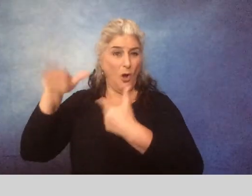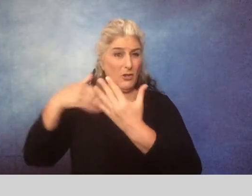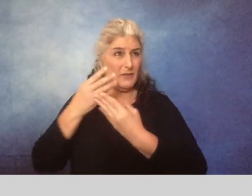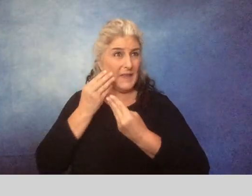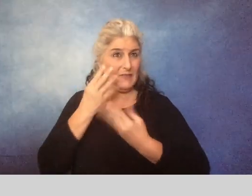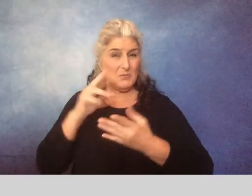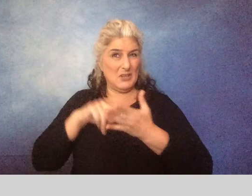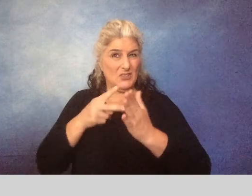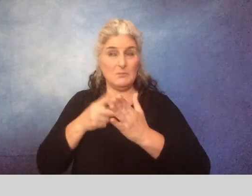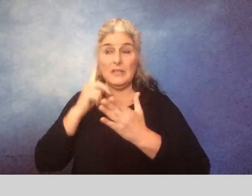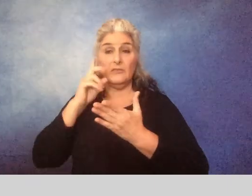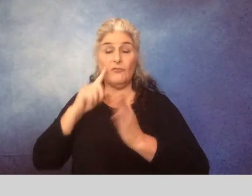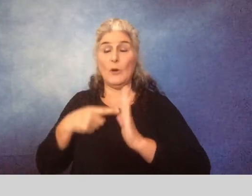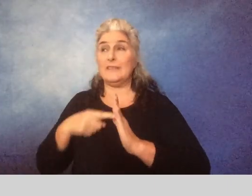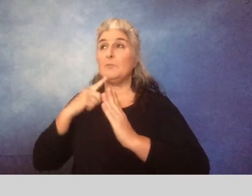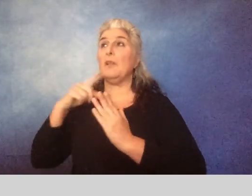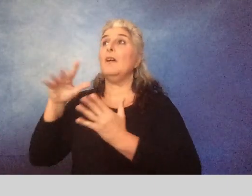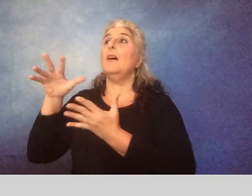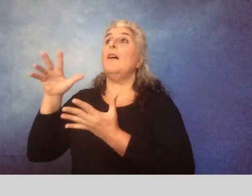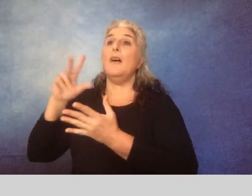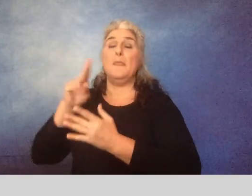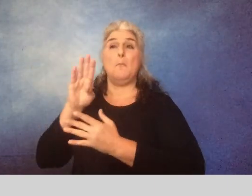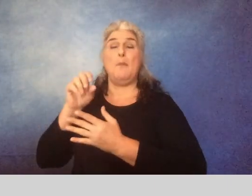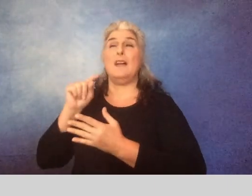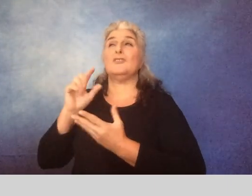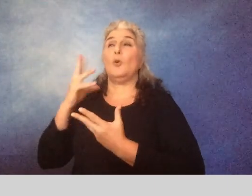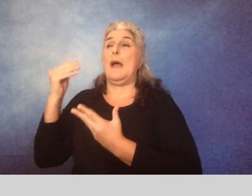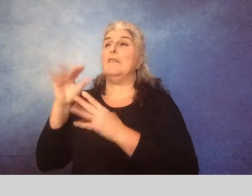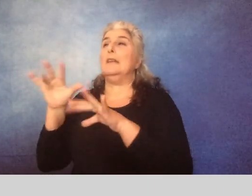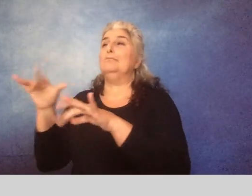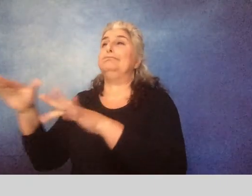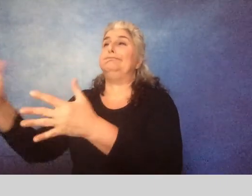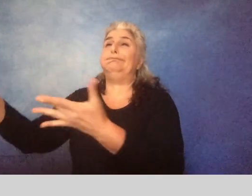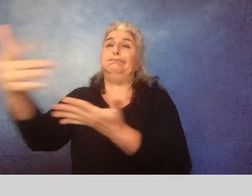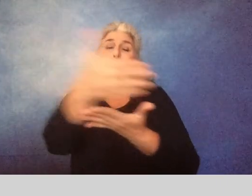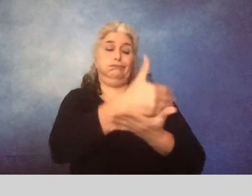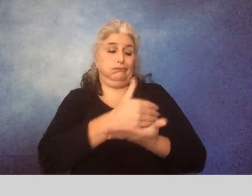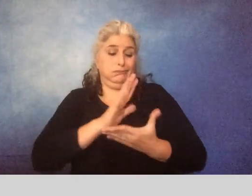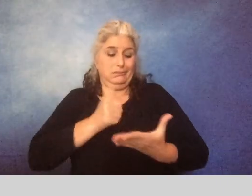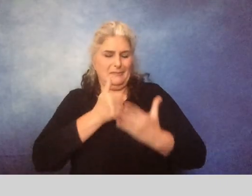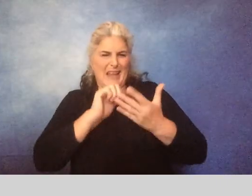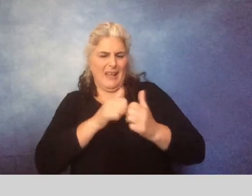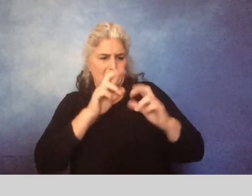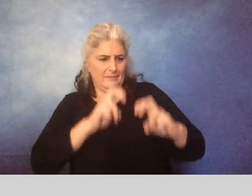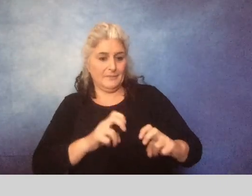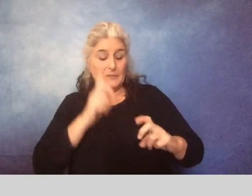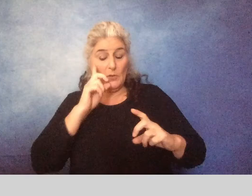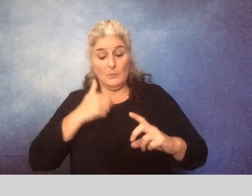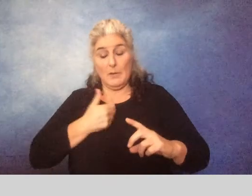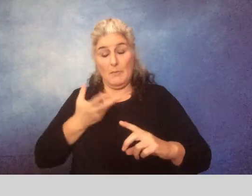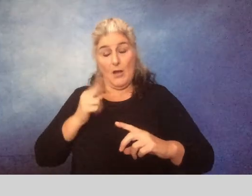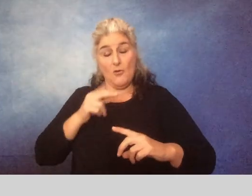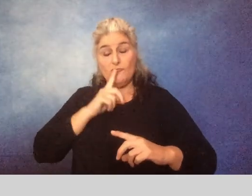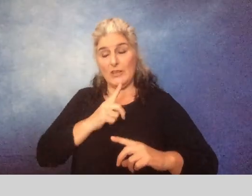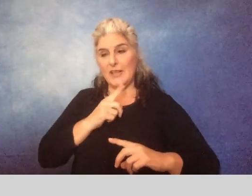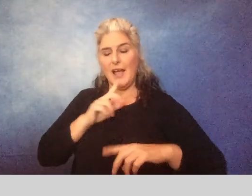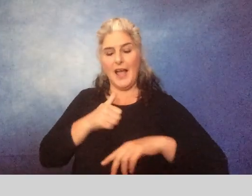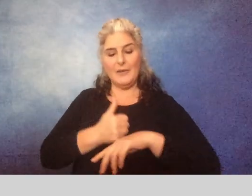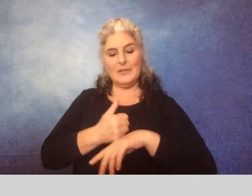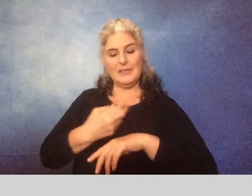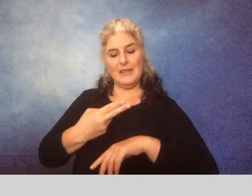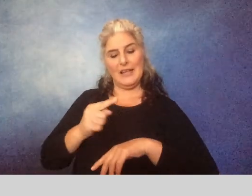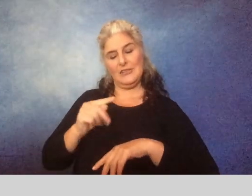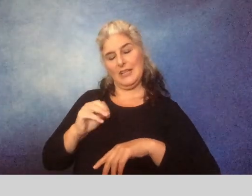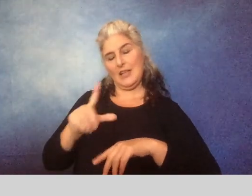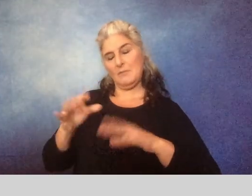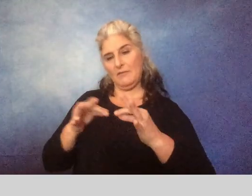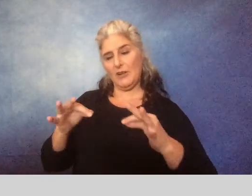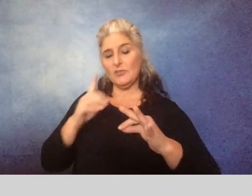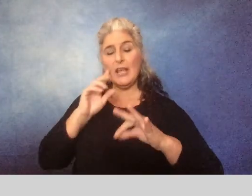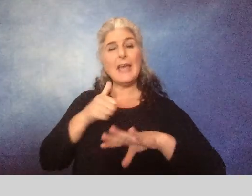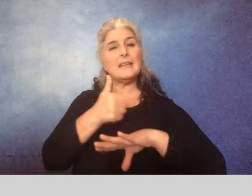Personally, I would create a `summary` function that takes in the HTML text of the body brought back and some keywords the I swwm of important to look for in that text.